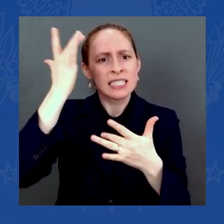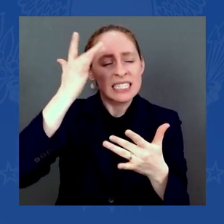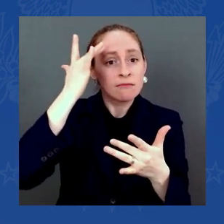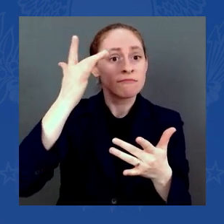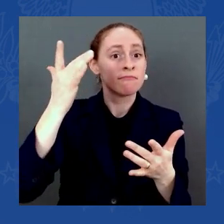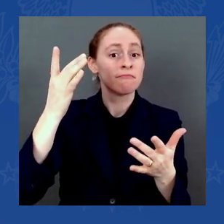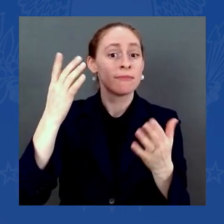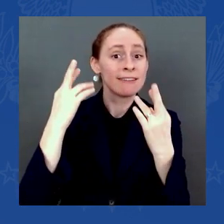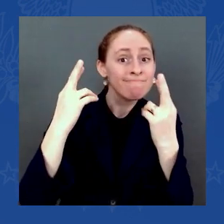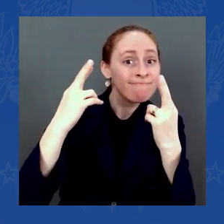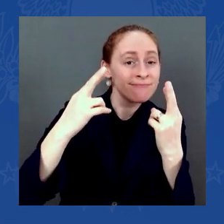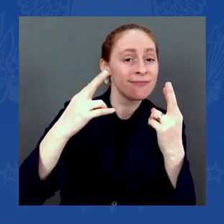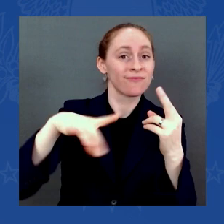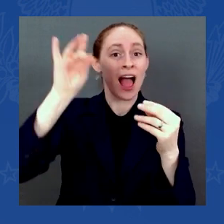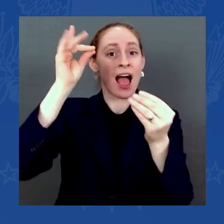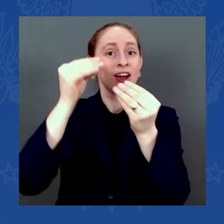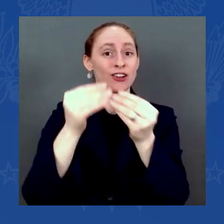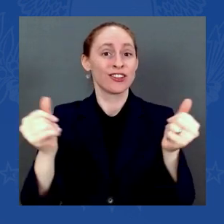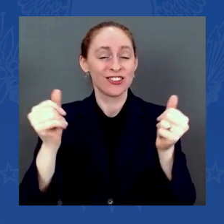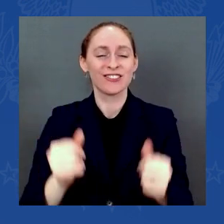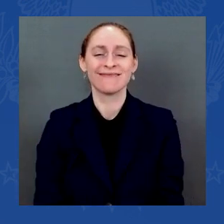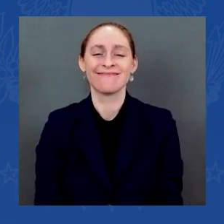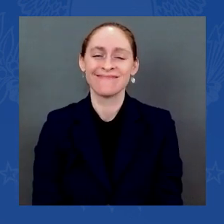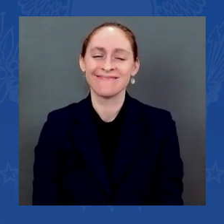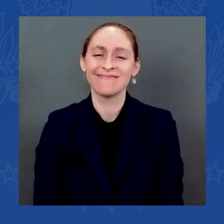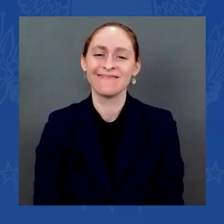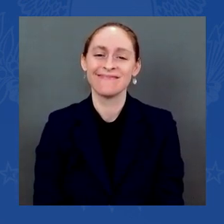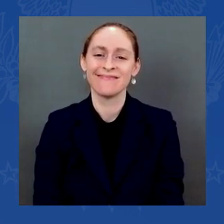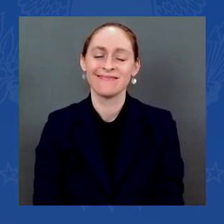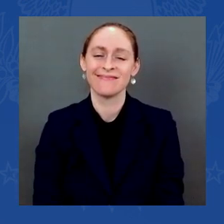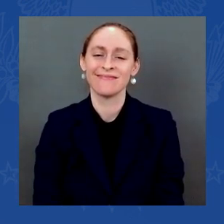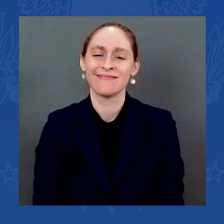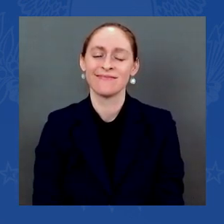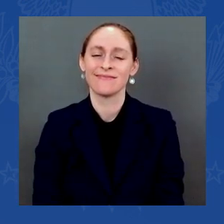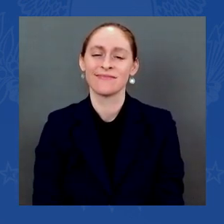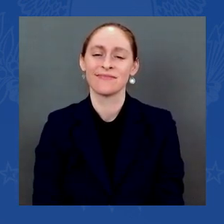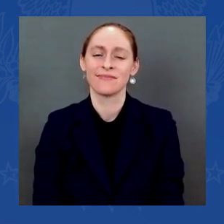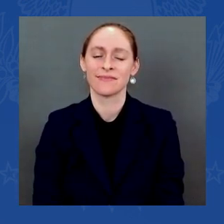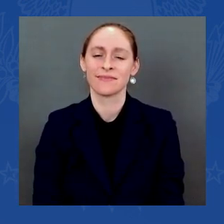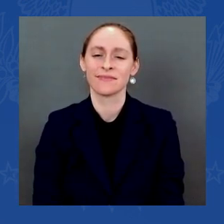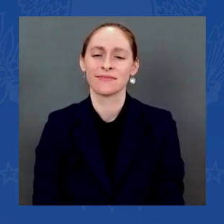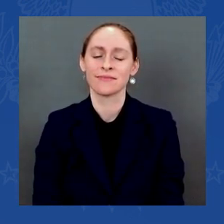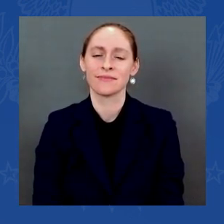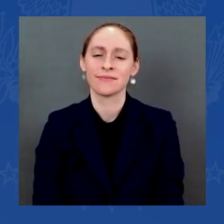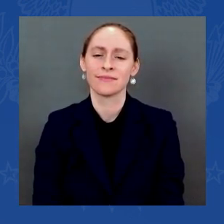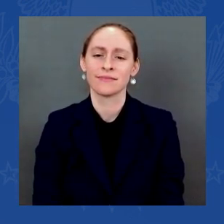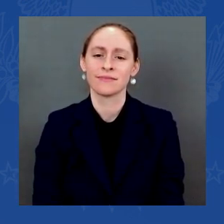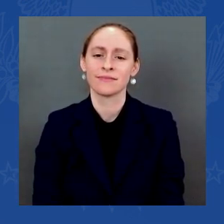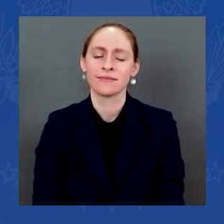The immense physical, emotional, and financial toll. The loss of dignity and the loss of time.